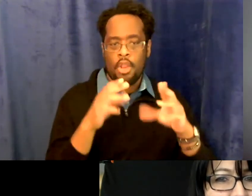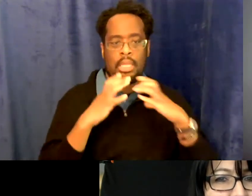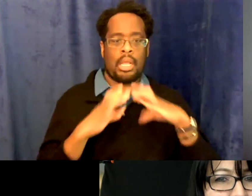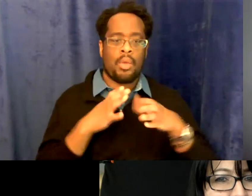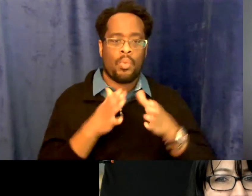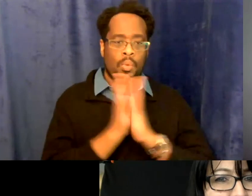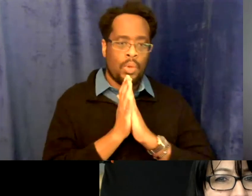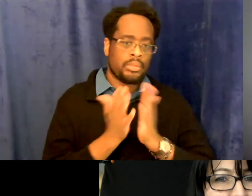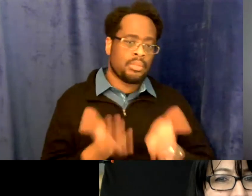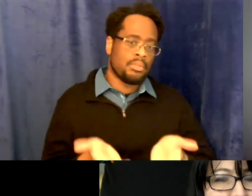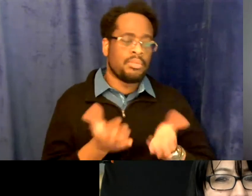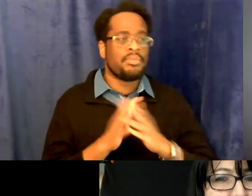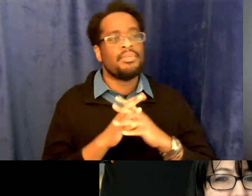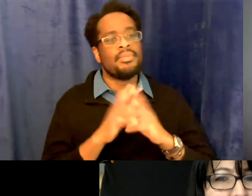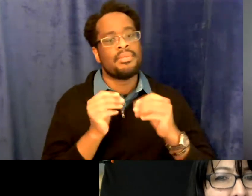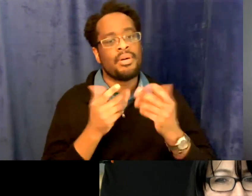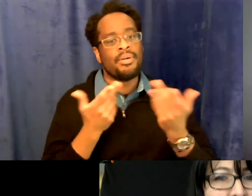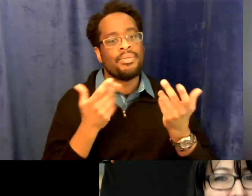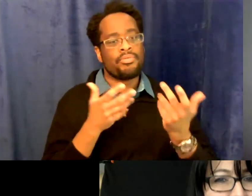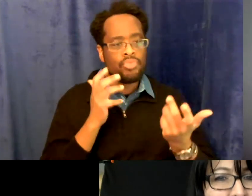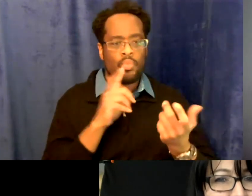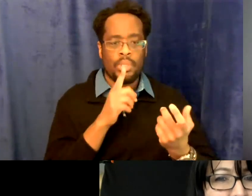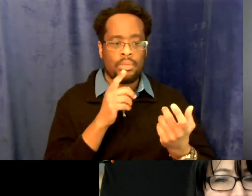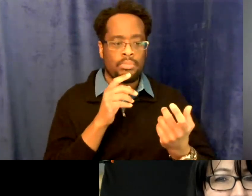truly get the action going to change the system